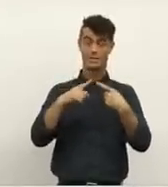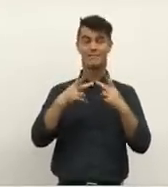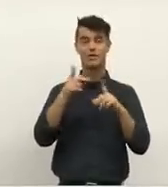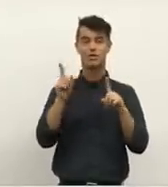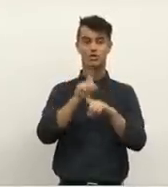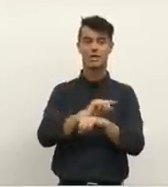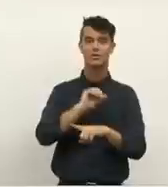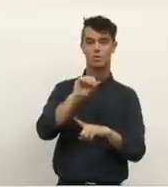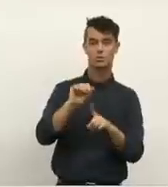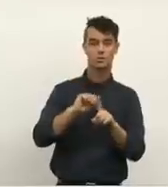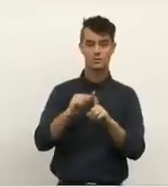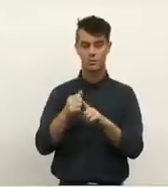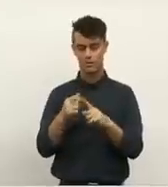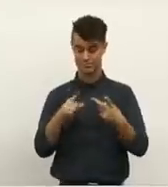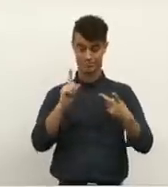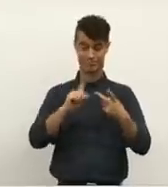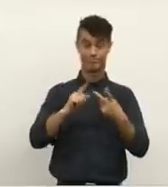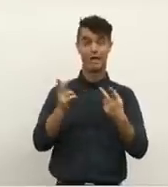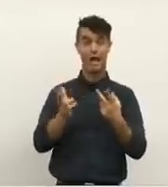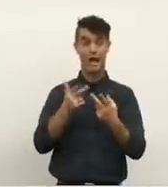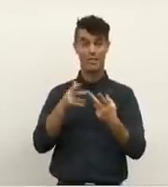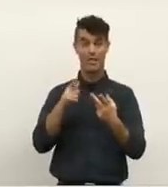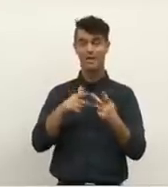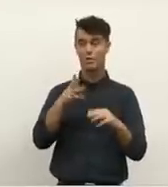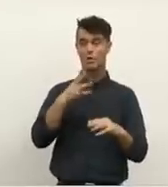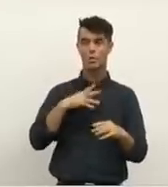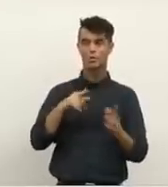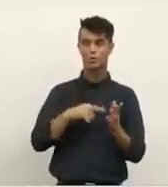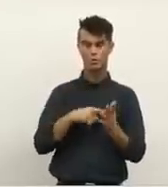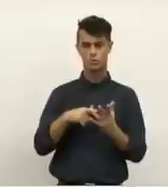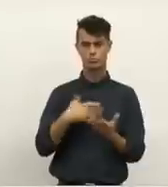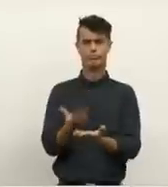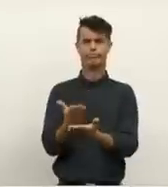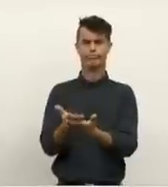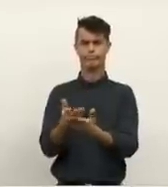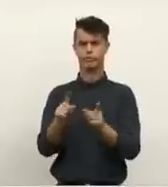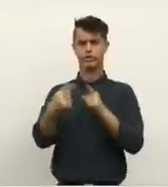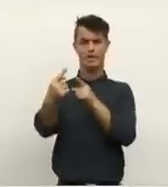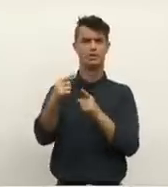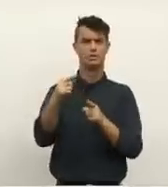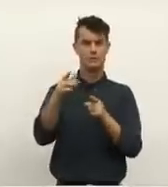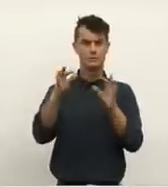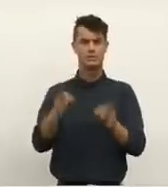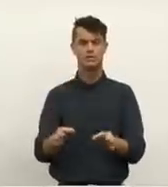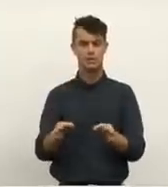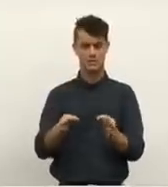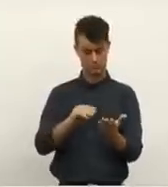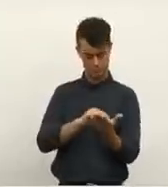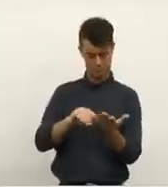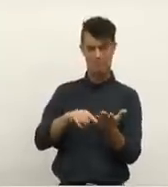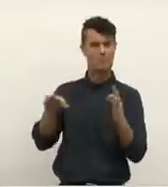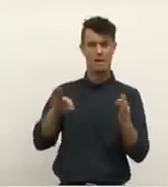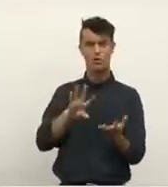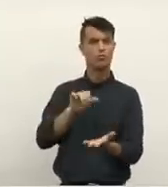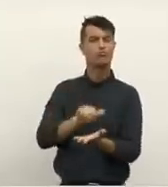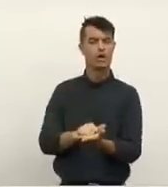and the other is about if you're wanting to challenge a decision that has been made in your plan.